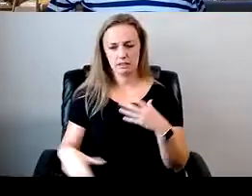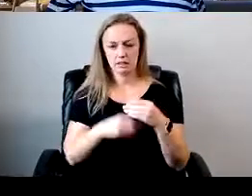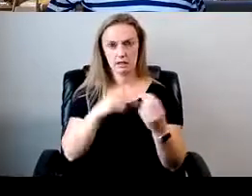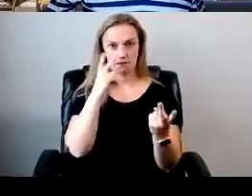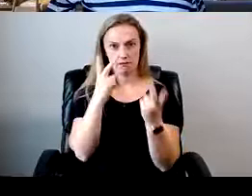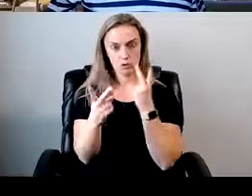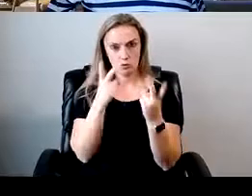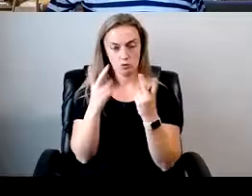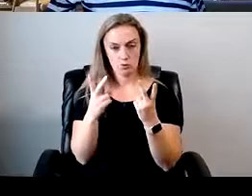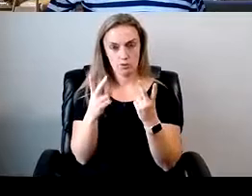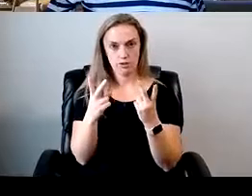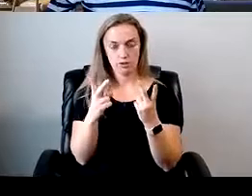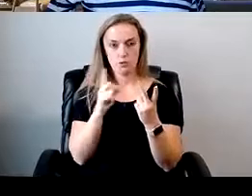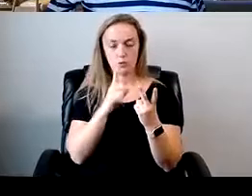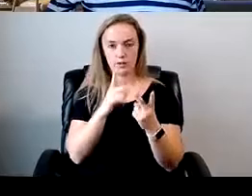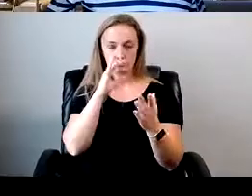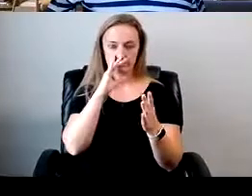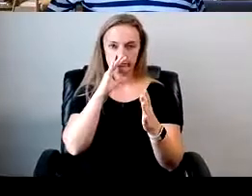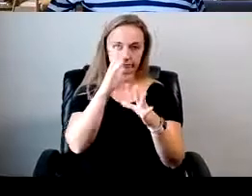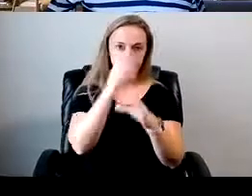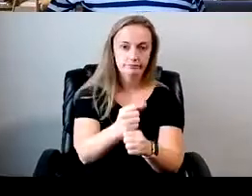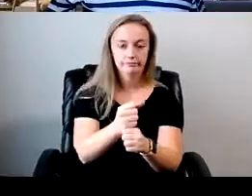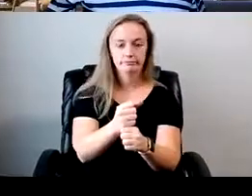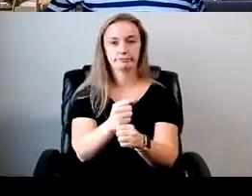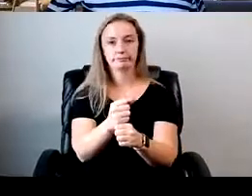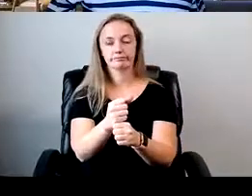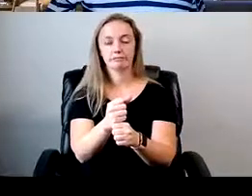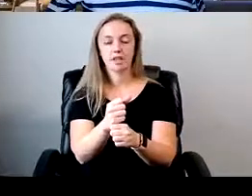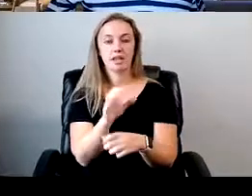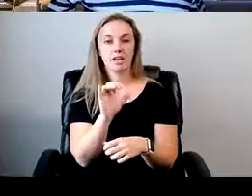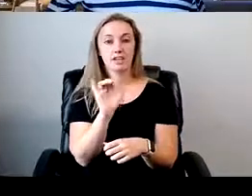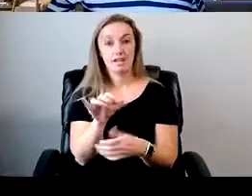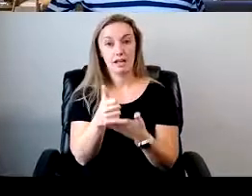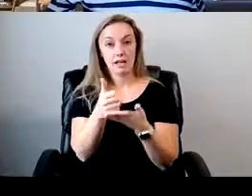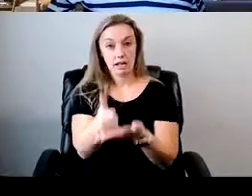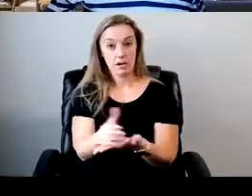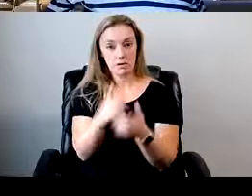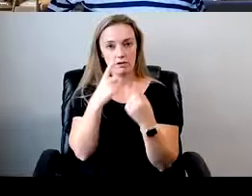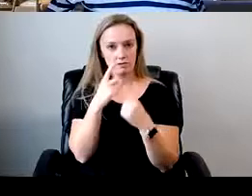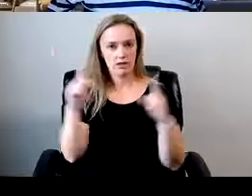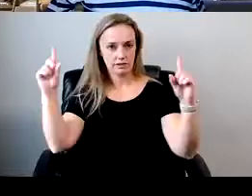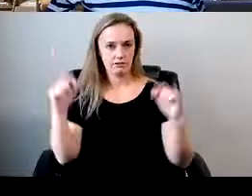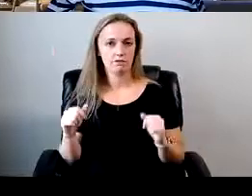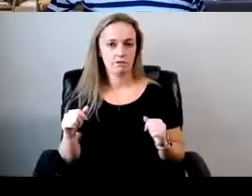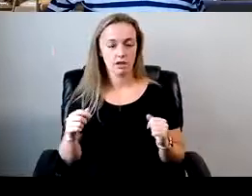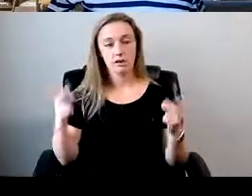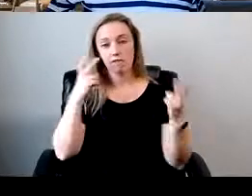that are inviting and attractive. This assists in their effectiveness. Visuals can be easy to implement.